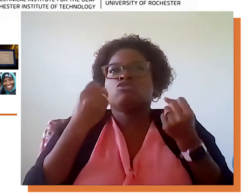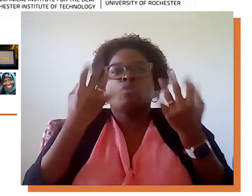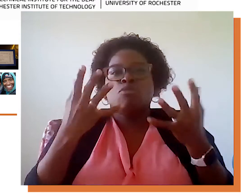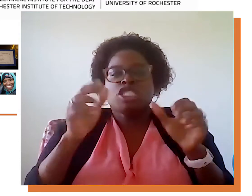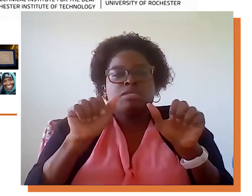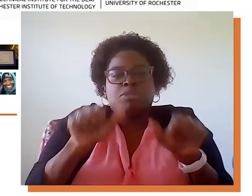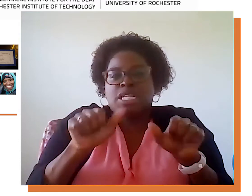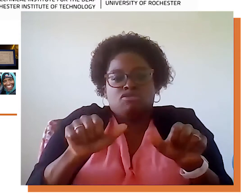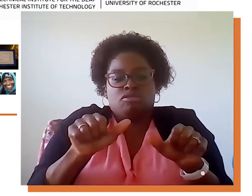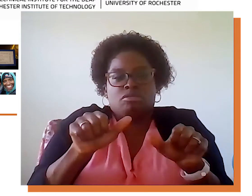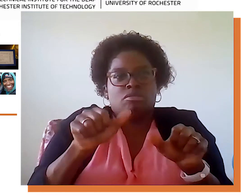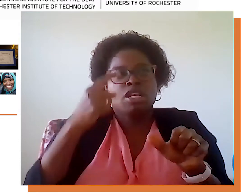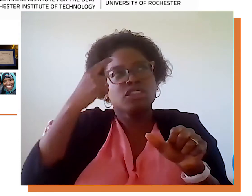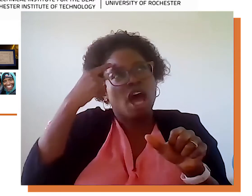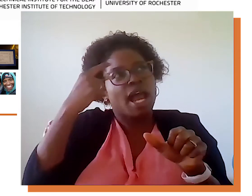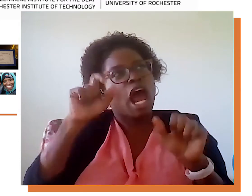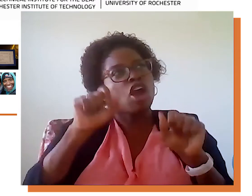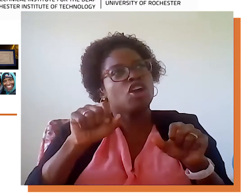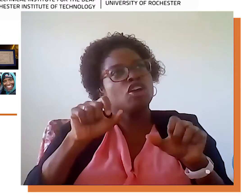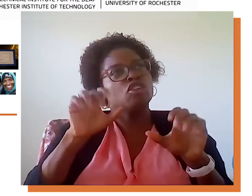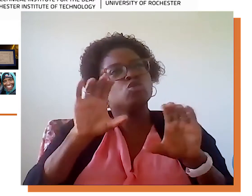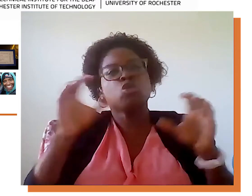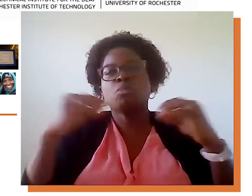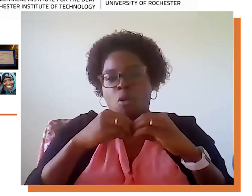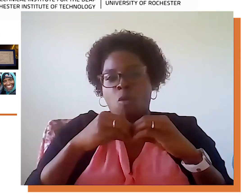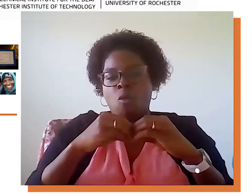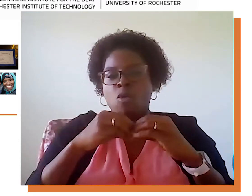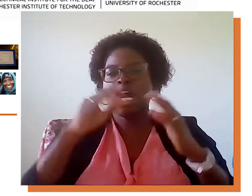I realized there is when I had so much potential.